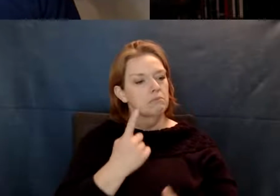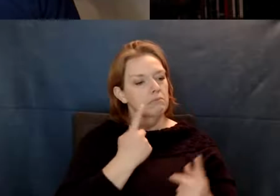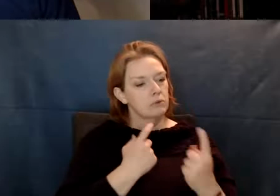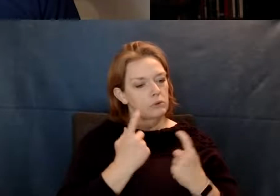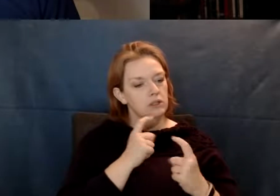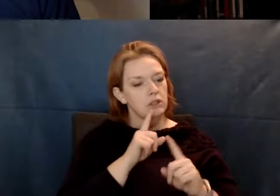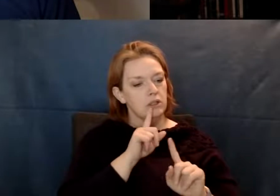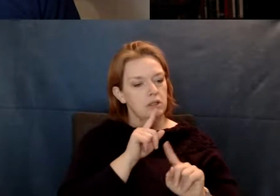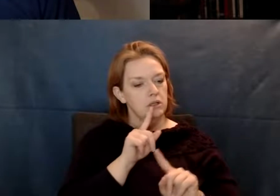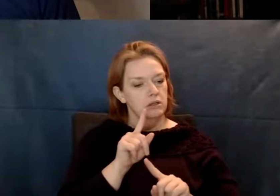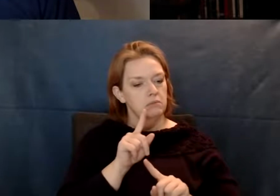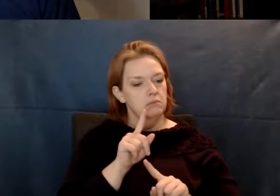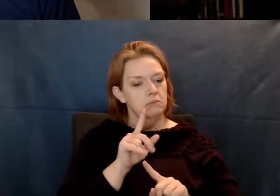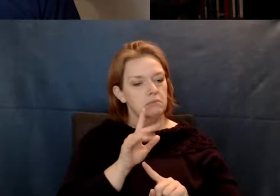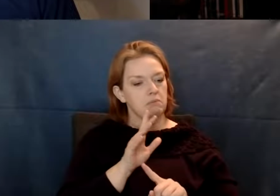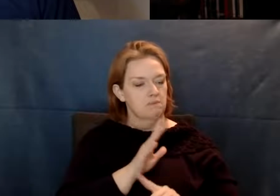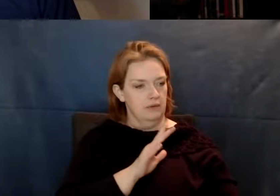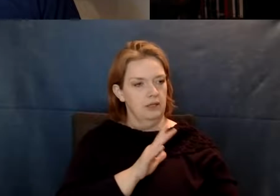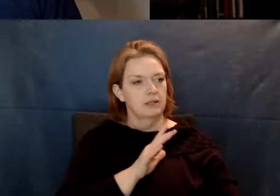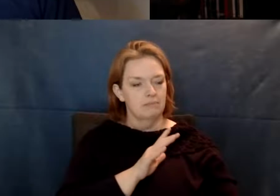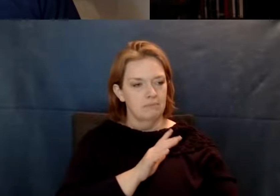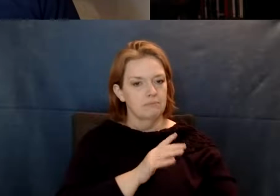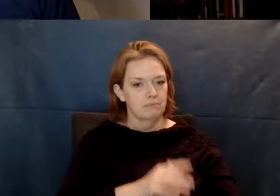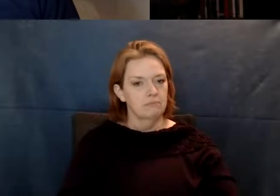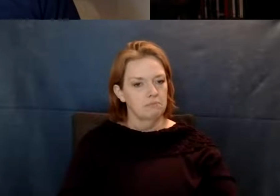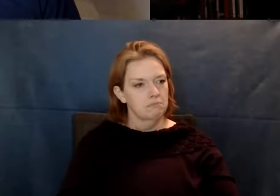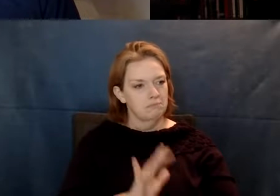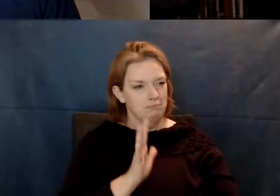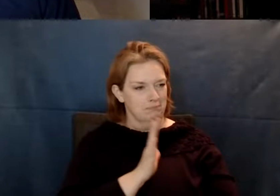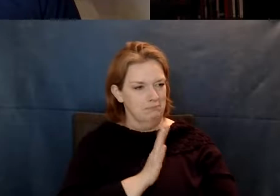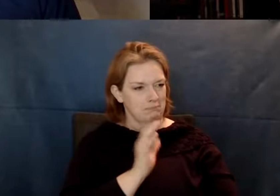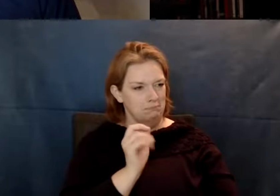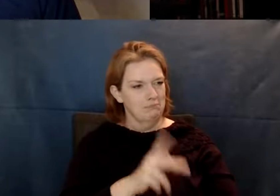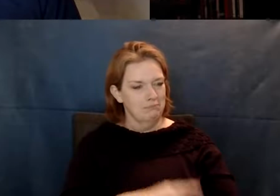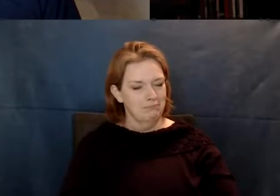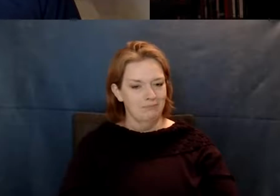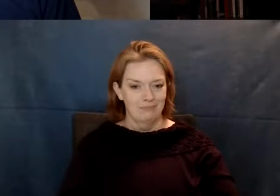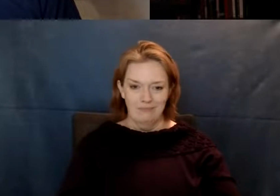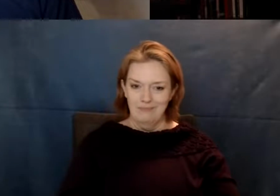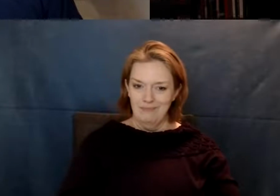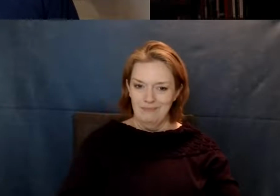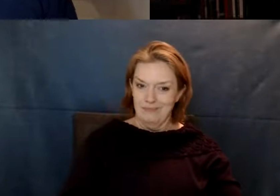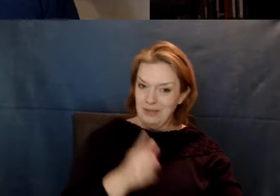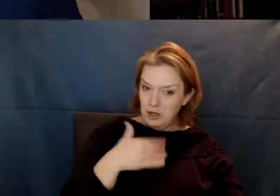K: Do you have, do you have poems that you want to share?